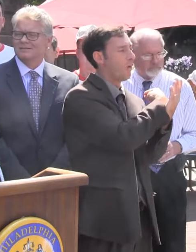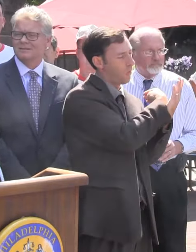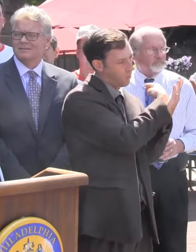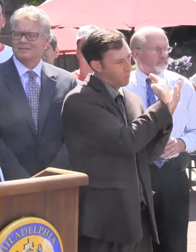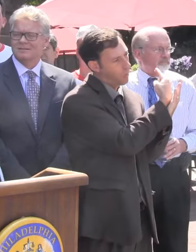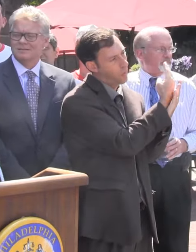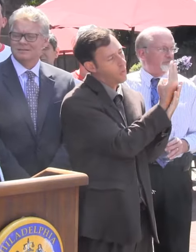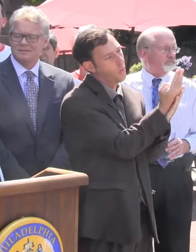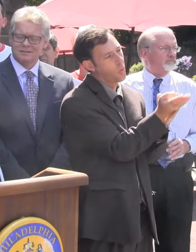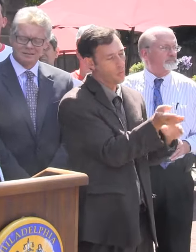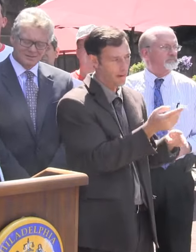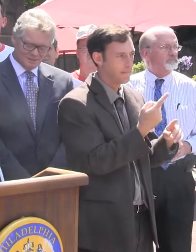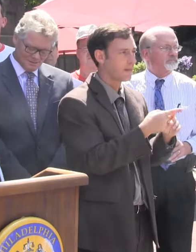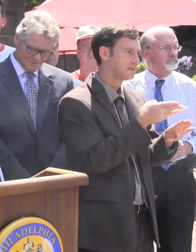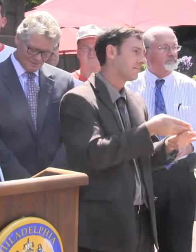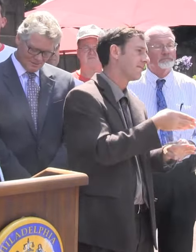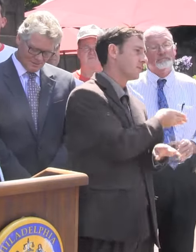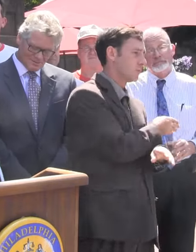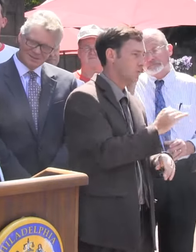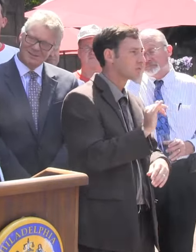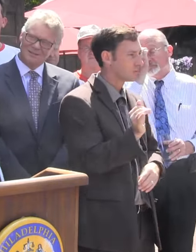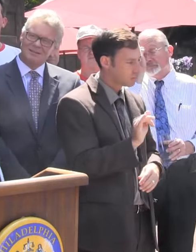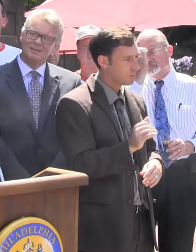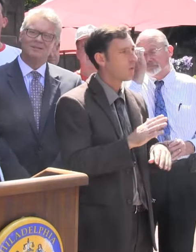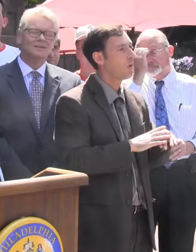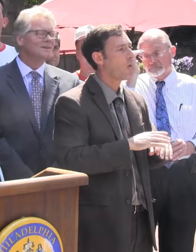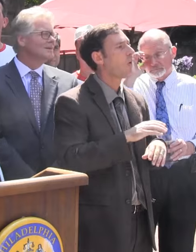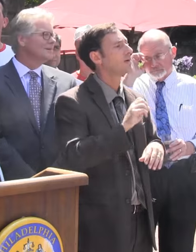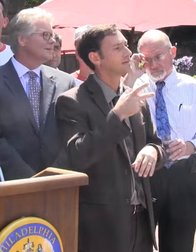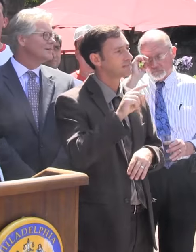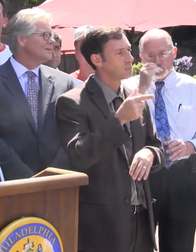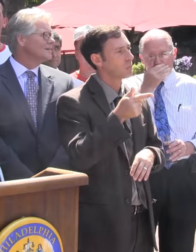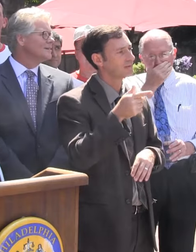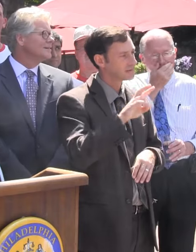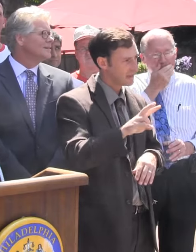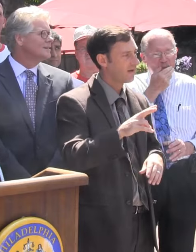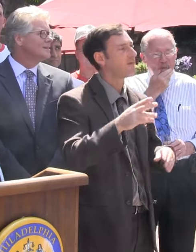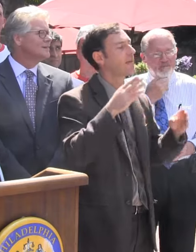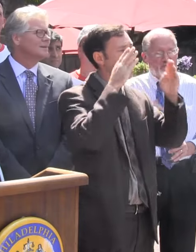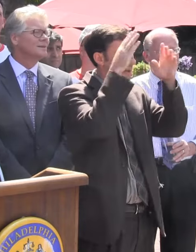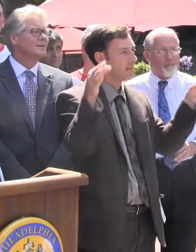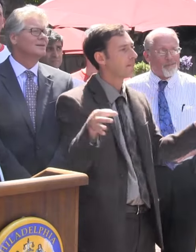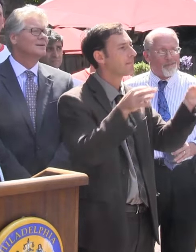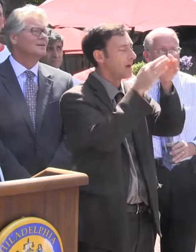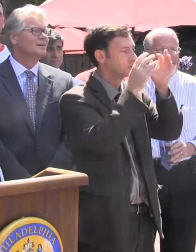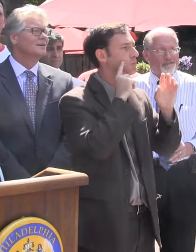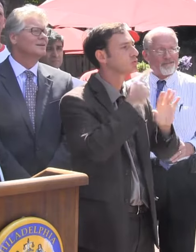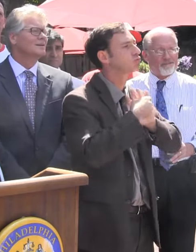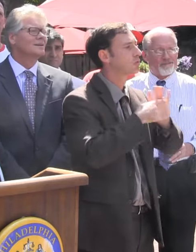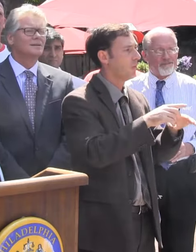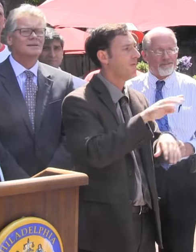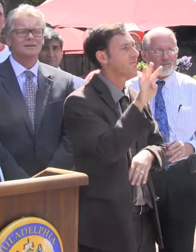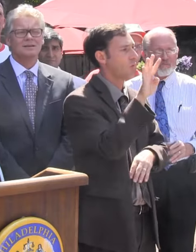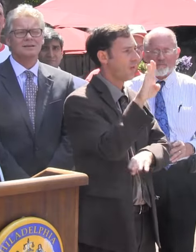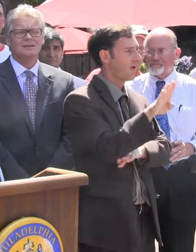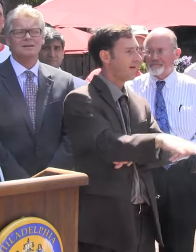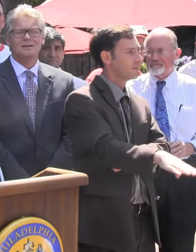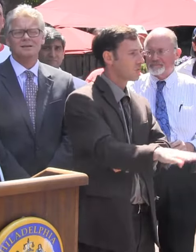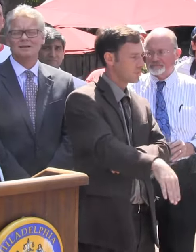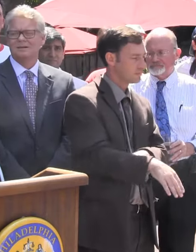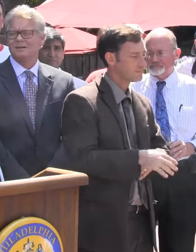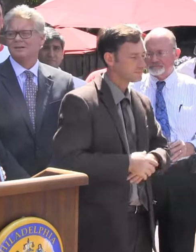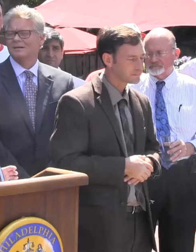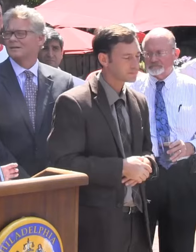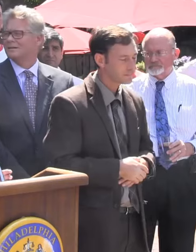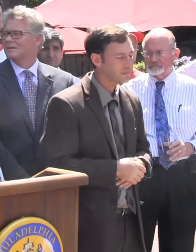before that. On Sunday, September 27 the Papal mass will be shown at 4:00 p.m. and we want